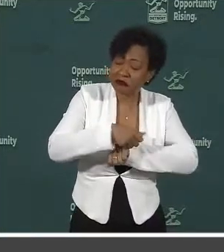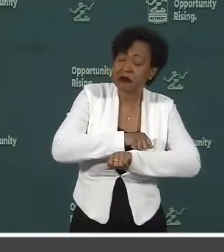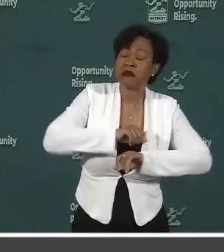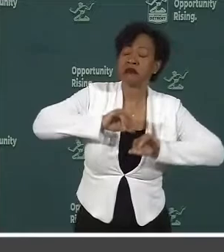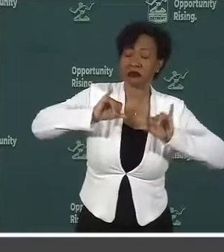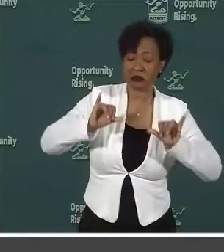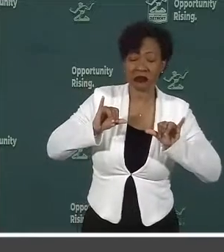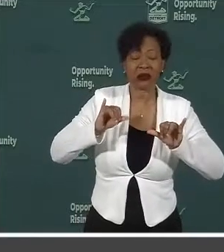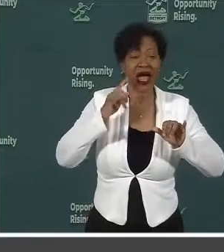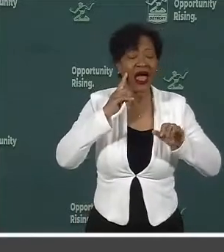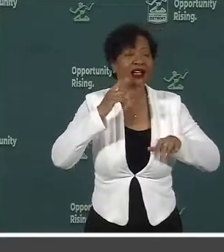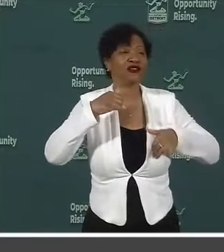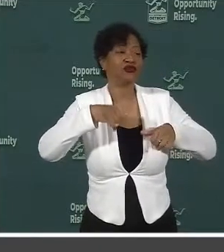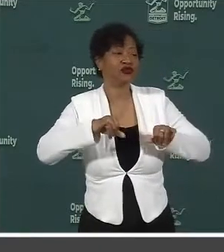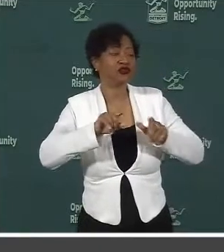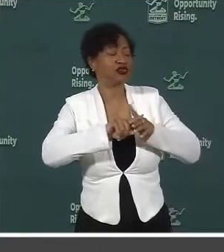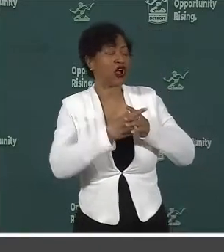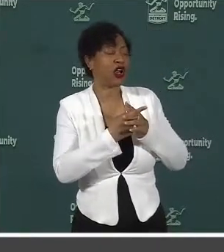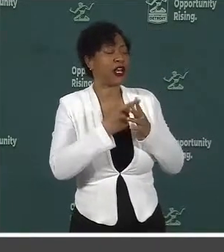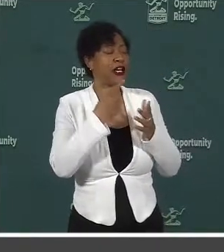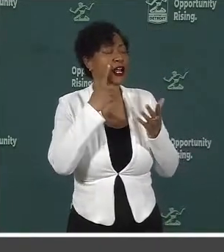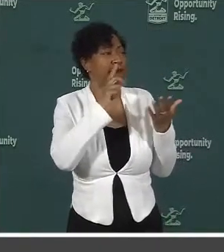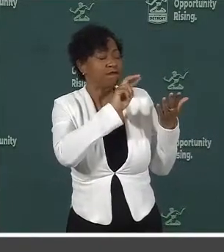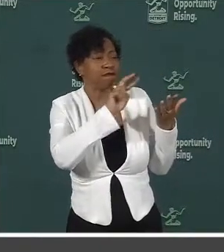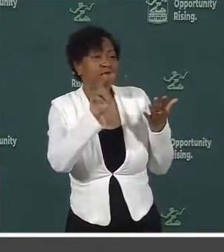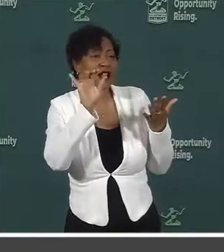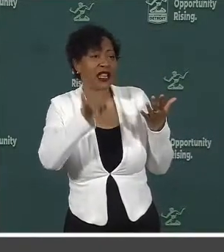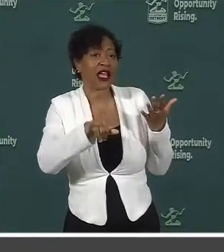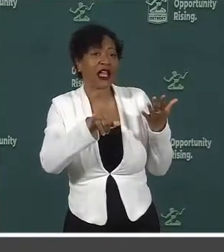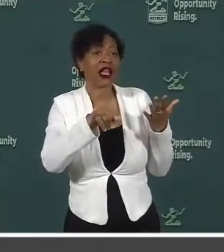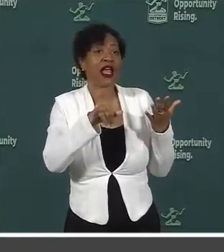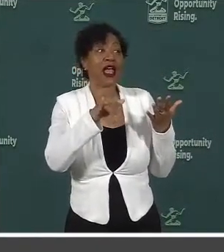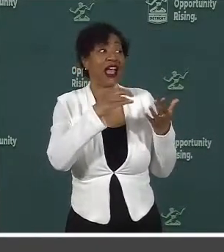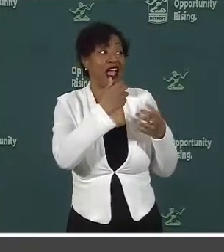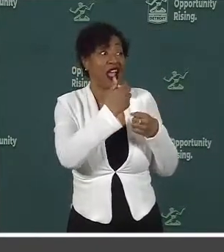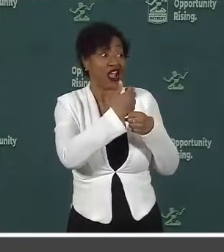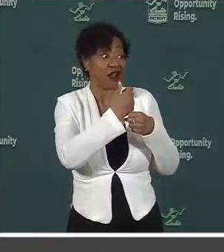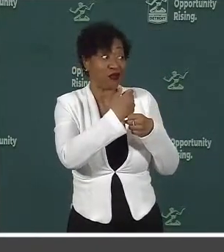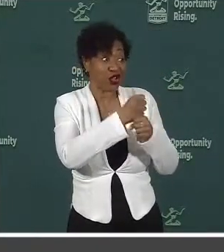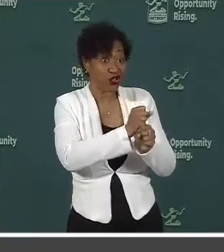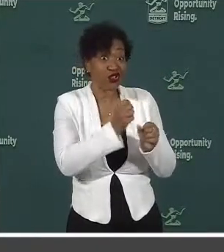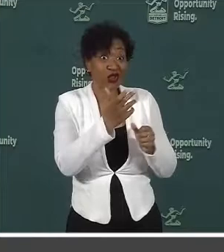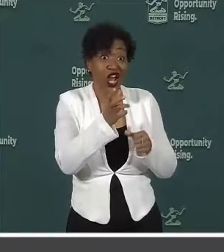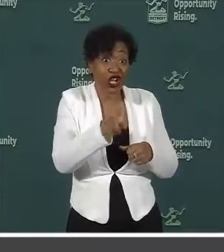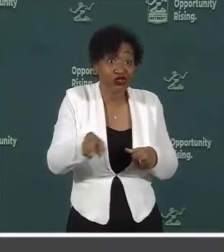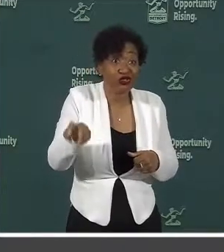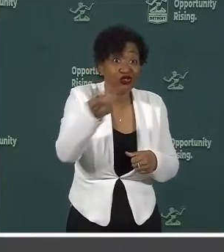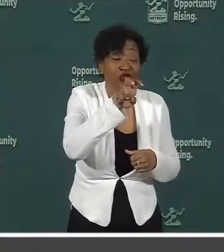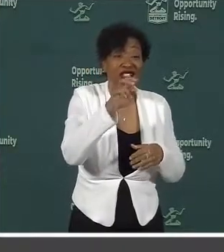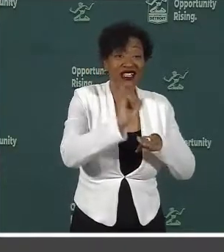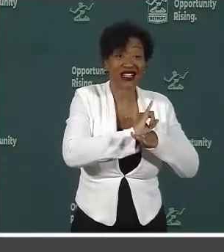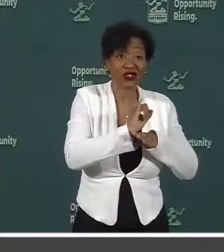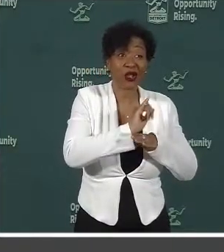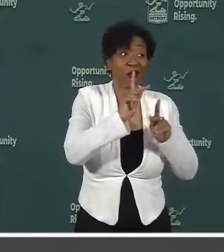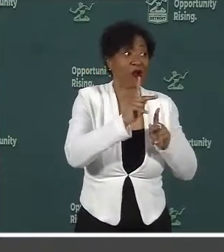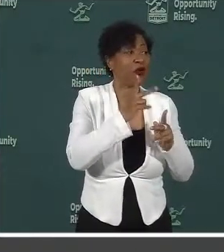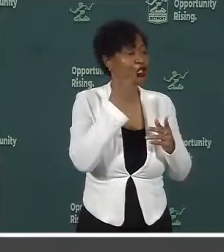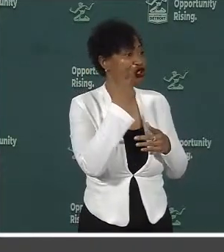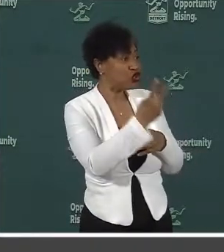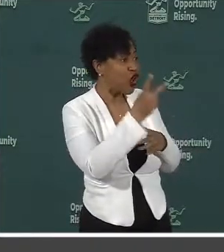ABOUT ALL THESE EXHIBITS IT PRODUCED THE TOURIST INDUSTRY PEOPLE CAME TO DETROIT DO YOU BELIEVE THIS AND SO THEY HAD RUINED BECAUSE PEOPLE CAME FROM